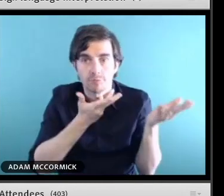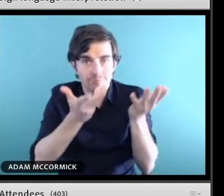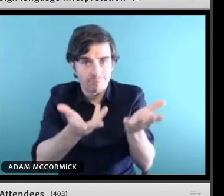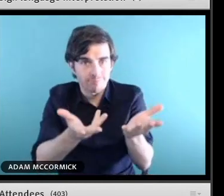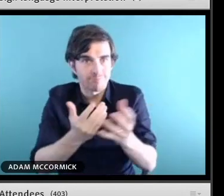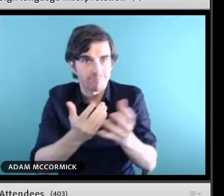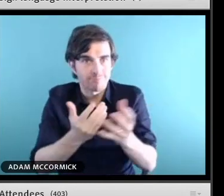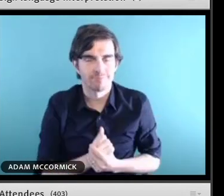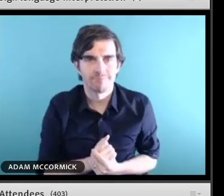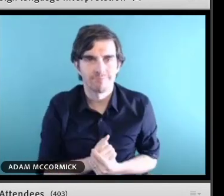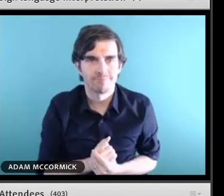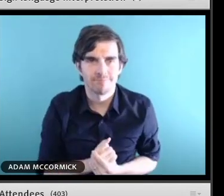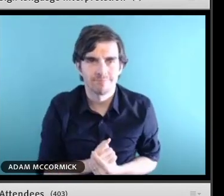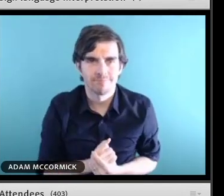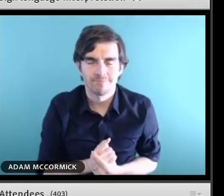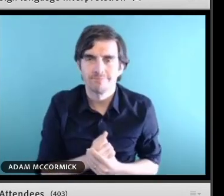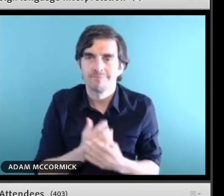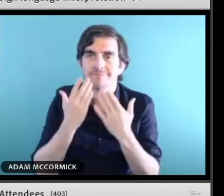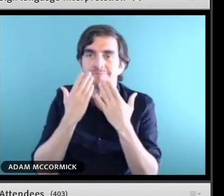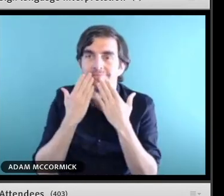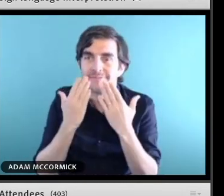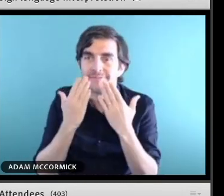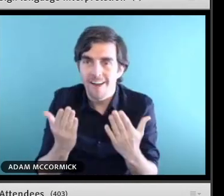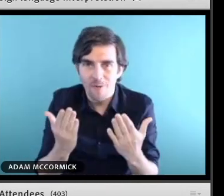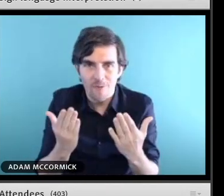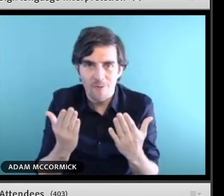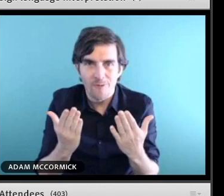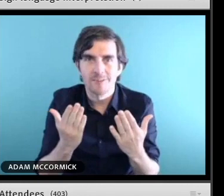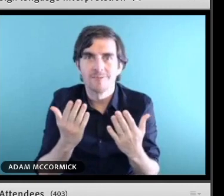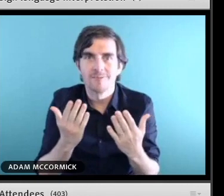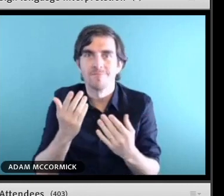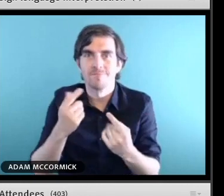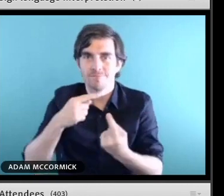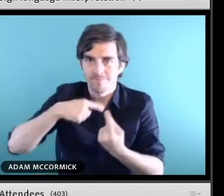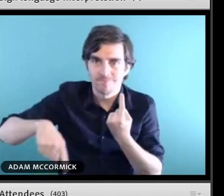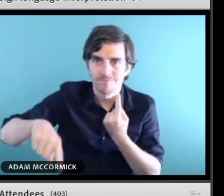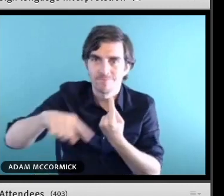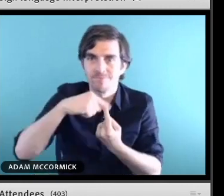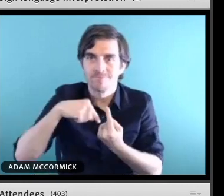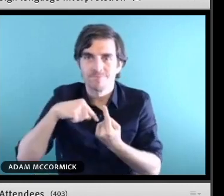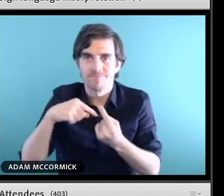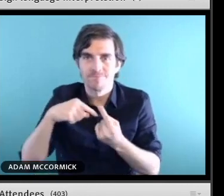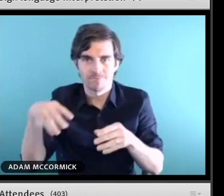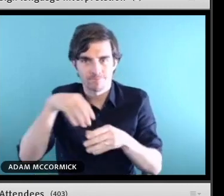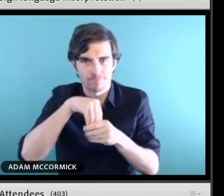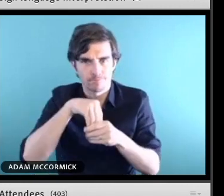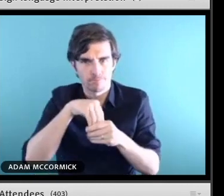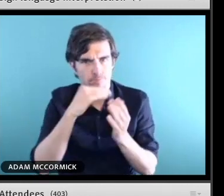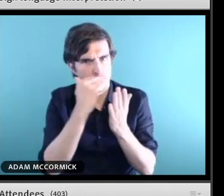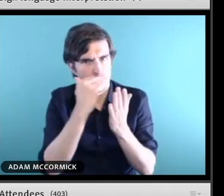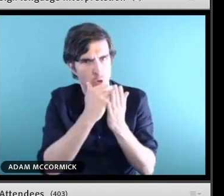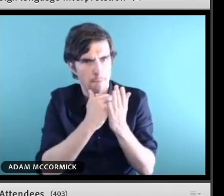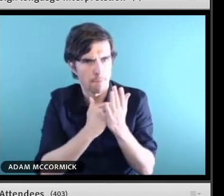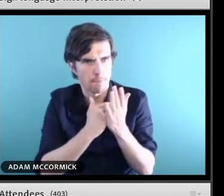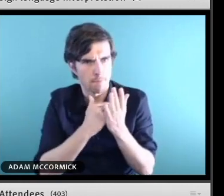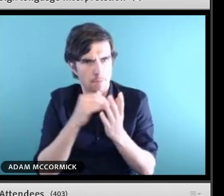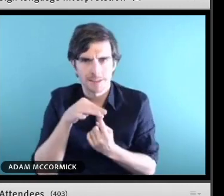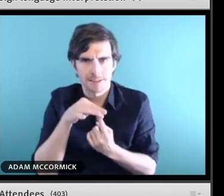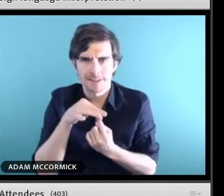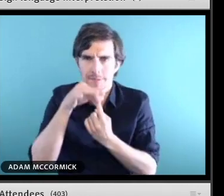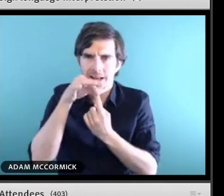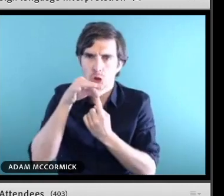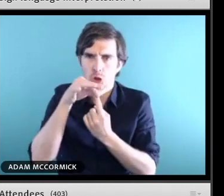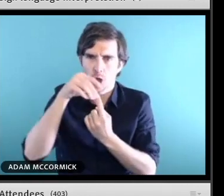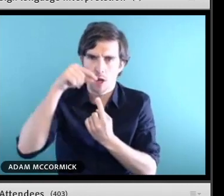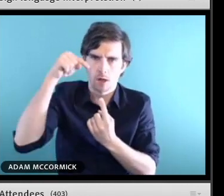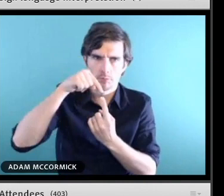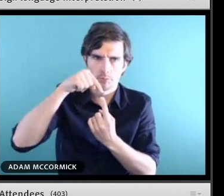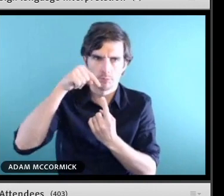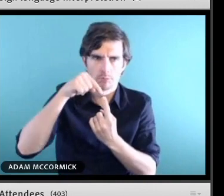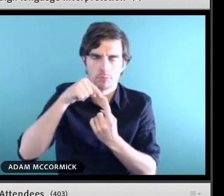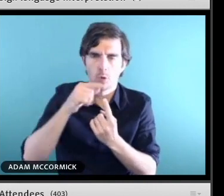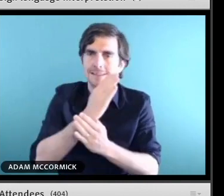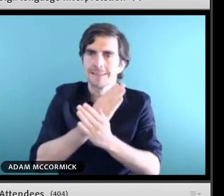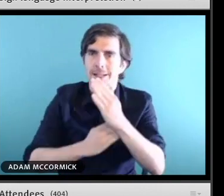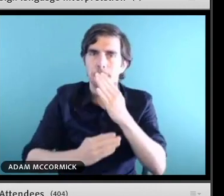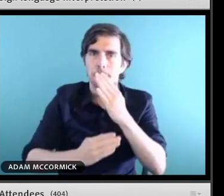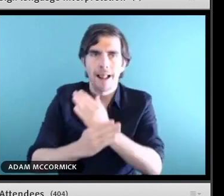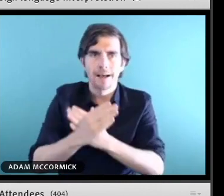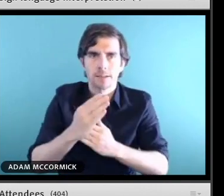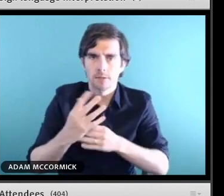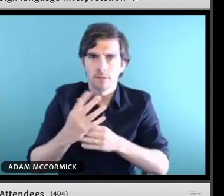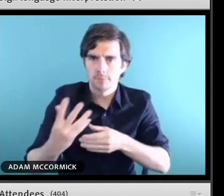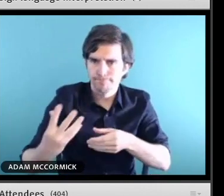And Kirstin is co‑chair of a person with inclusions with disabilities in humanitarian